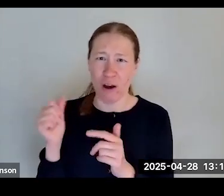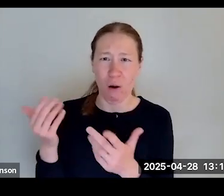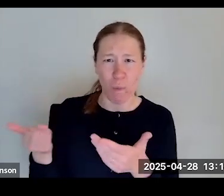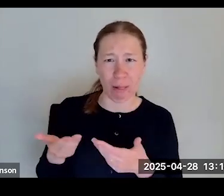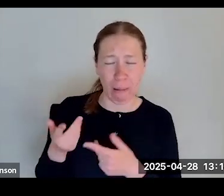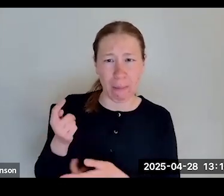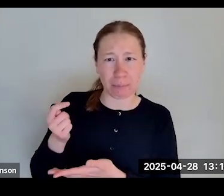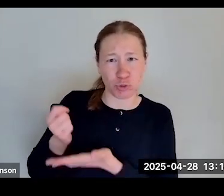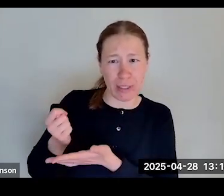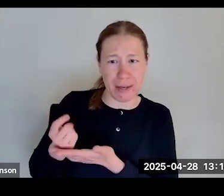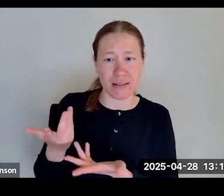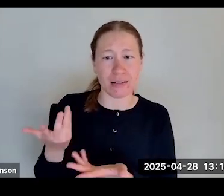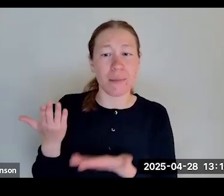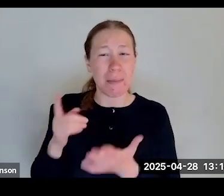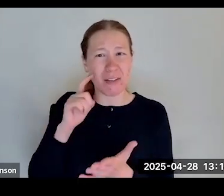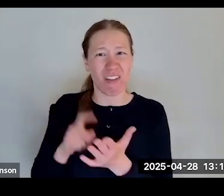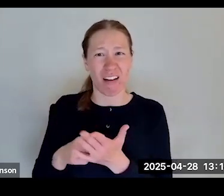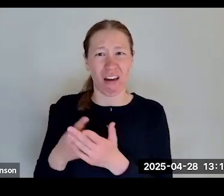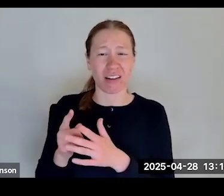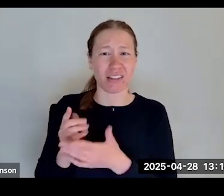They may be blamed for issues or problems.